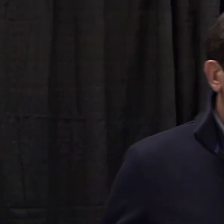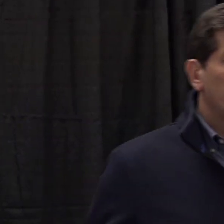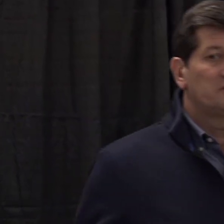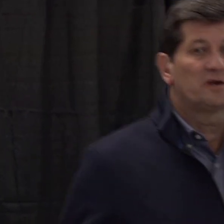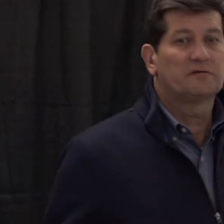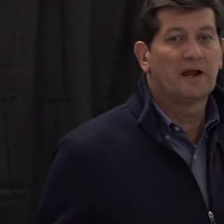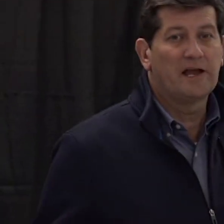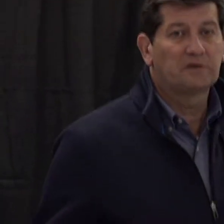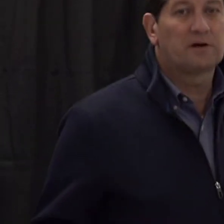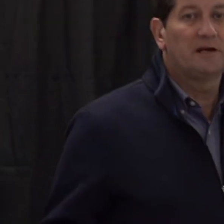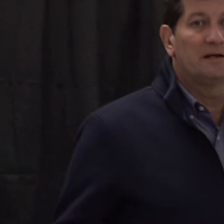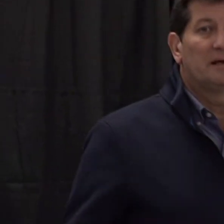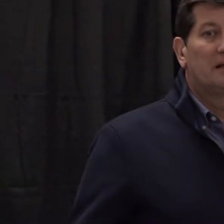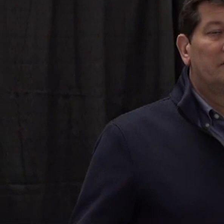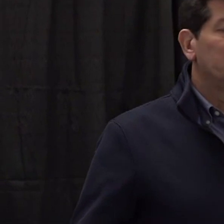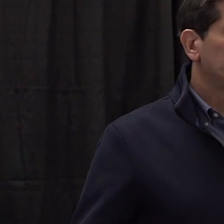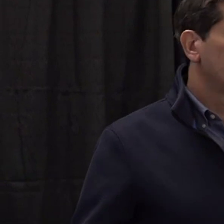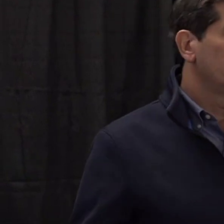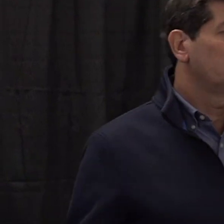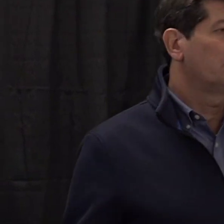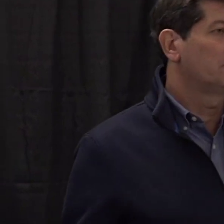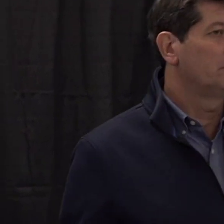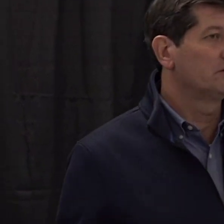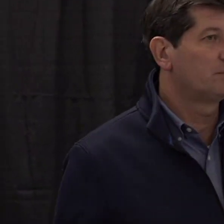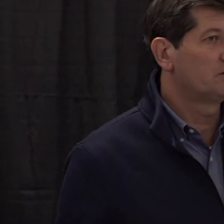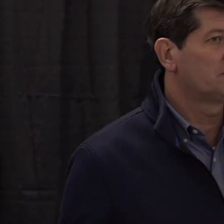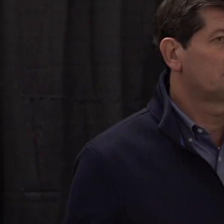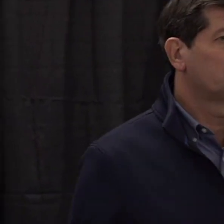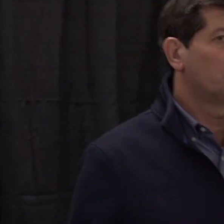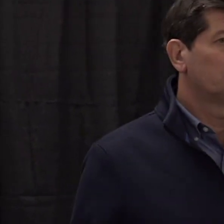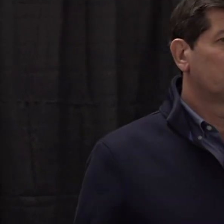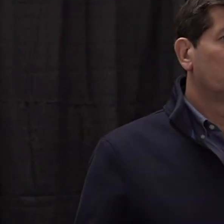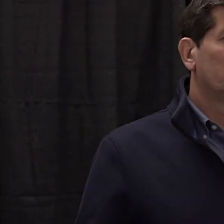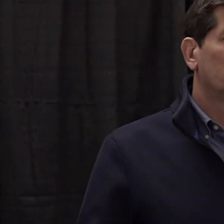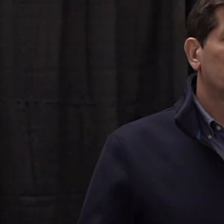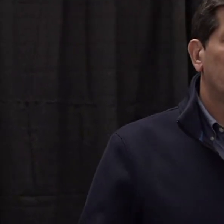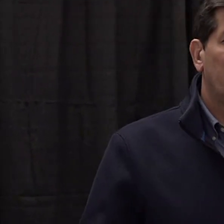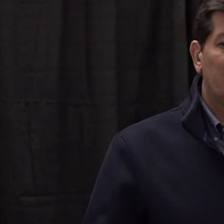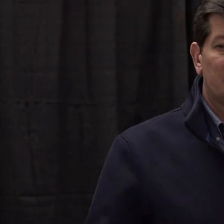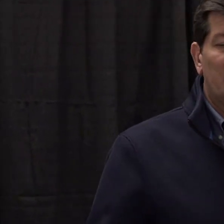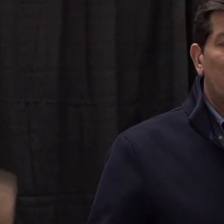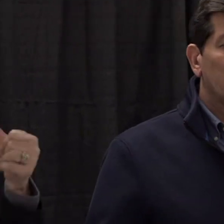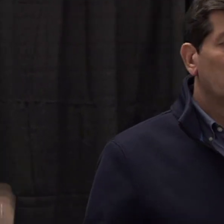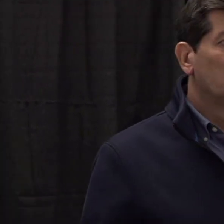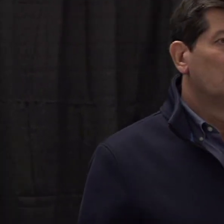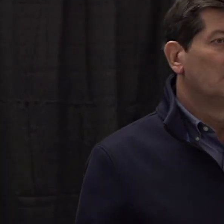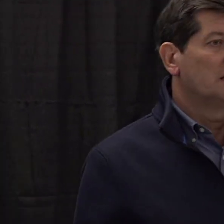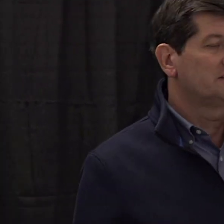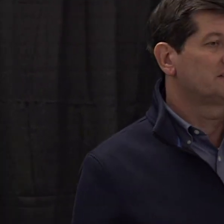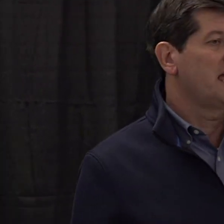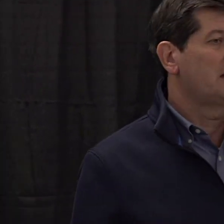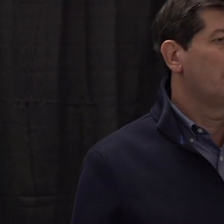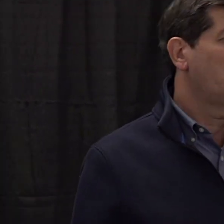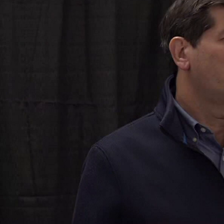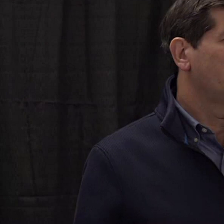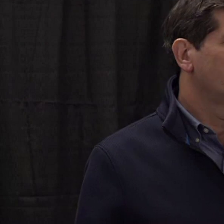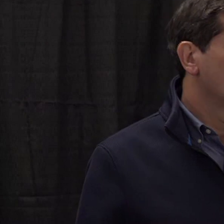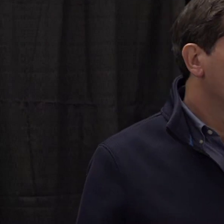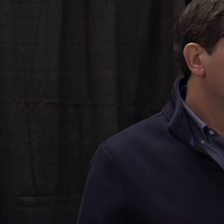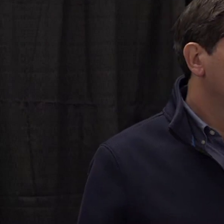Thank you, sheriff. And I agree. If you've seen the Buffalo Bills posted some photos of what it looks like at the stadium, this is not about having a Dome.